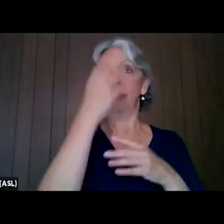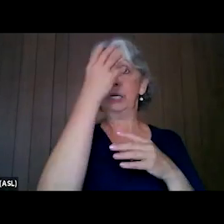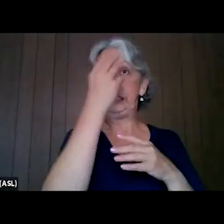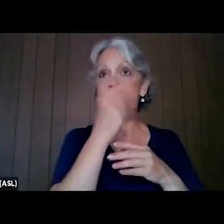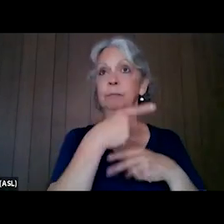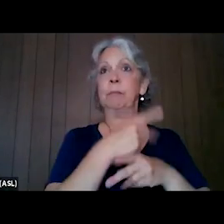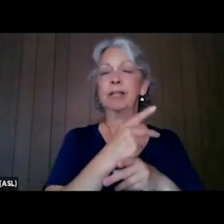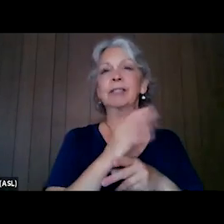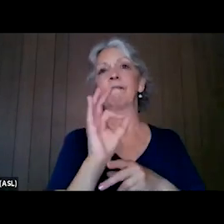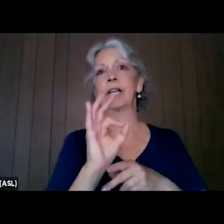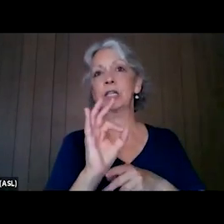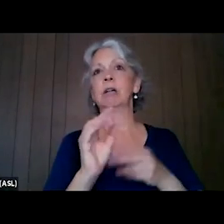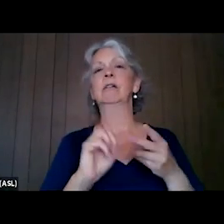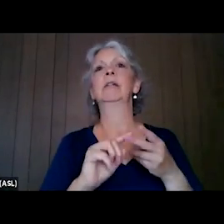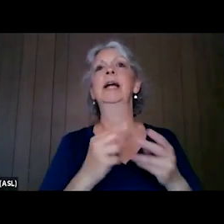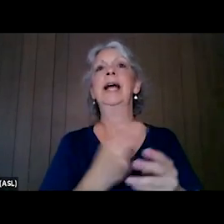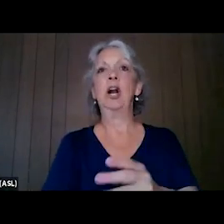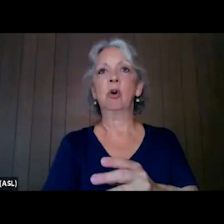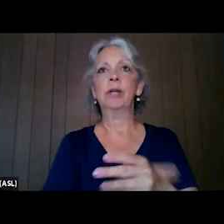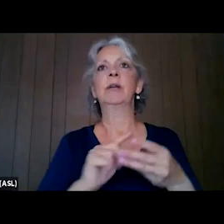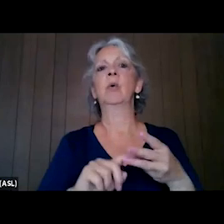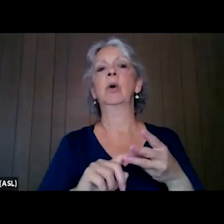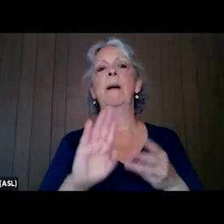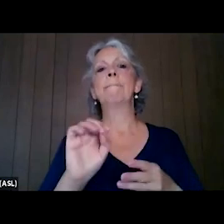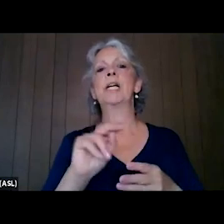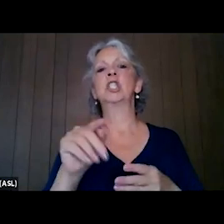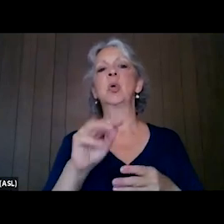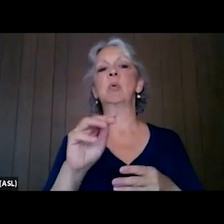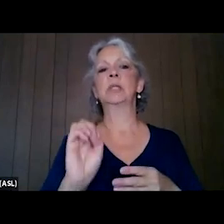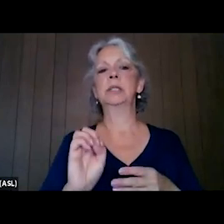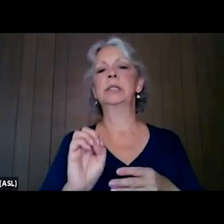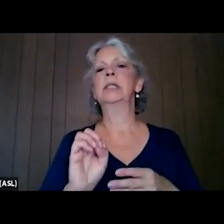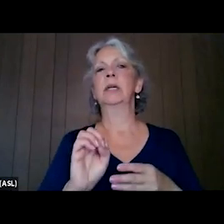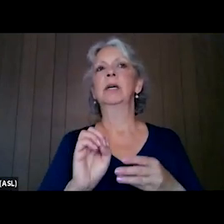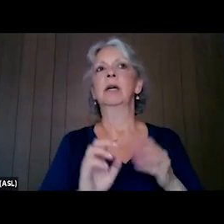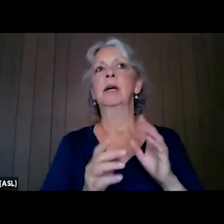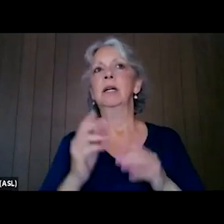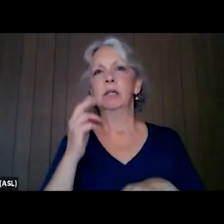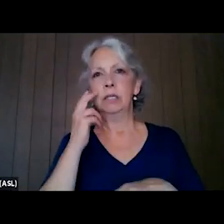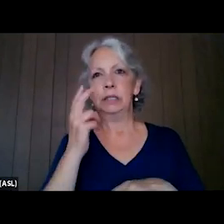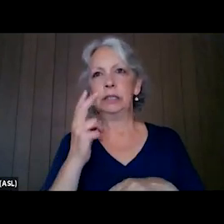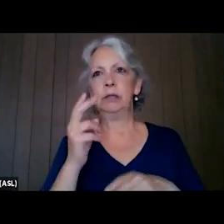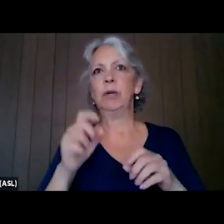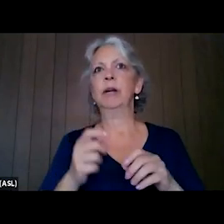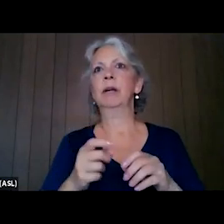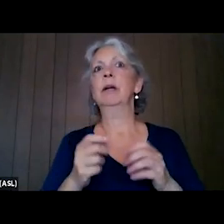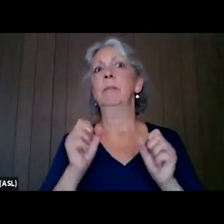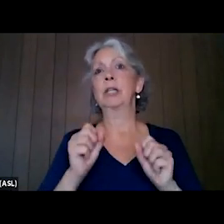like fentanyl, heroin, or benzos, xylazine appears, based on the data that we do have, to increase the chance of a fatal overdose.